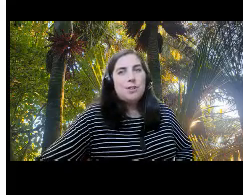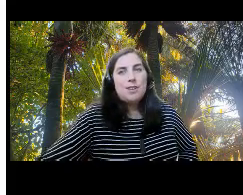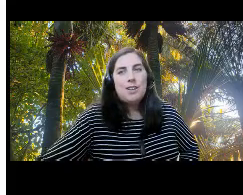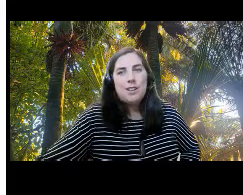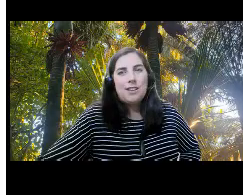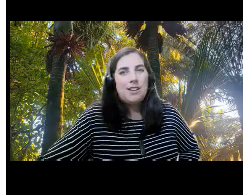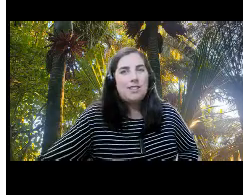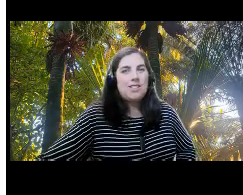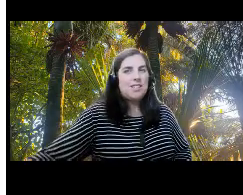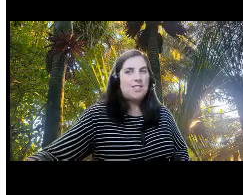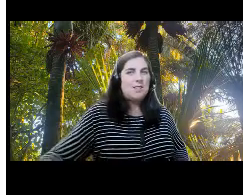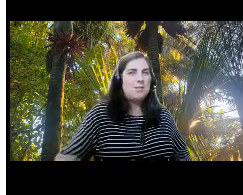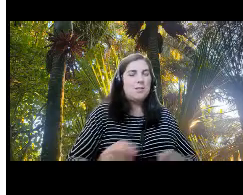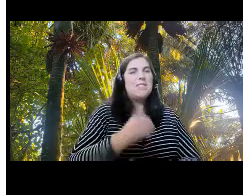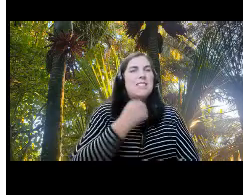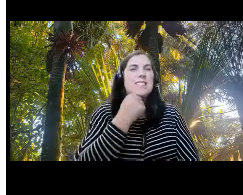Are you aware of anything that ticks those boxes?